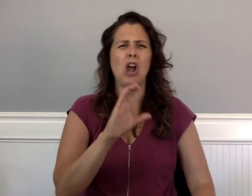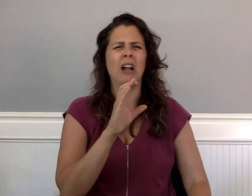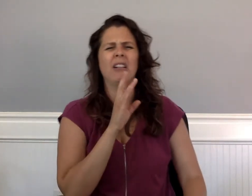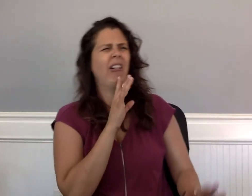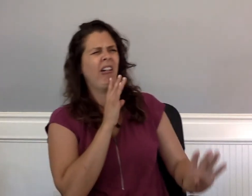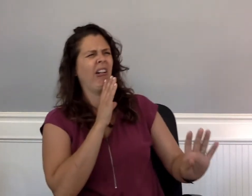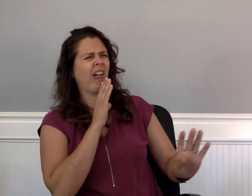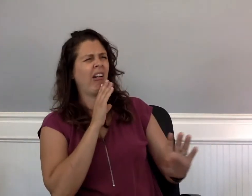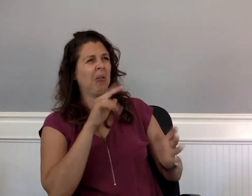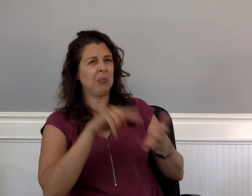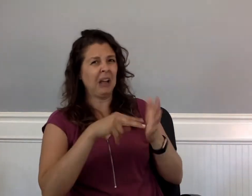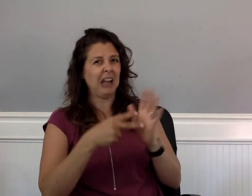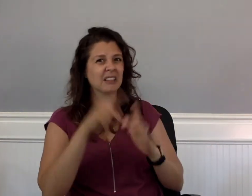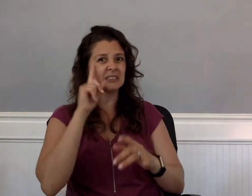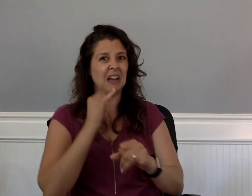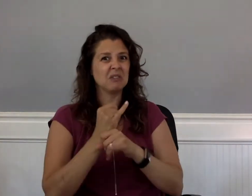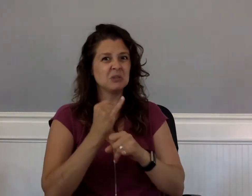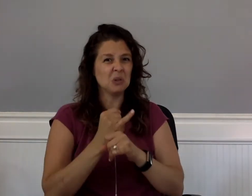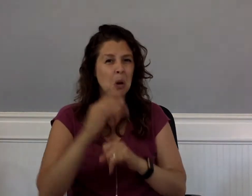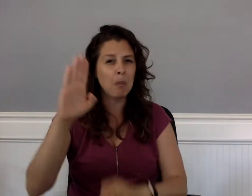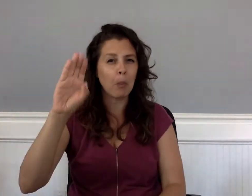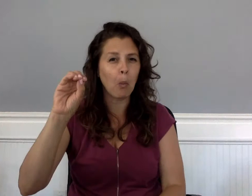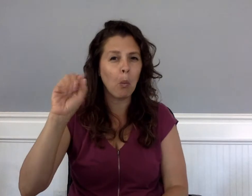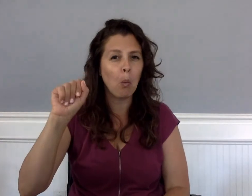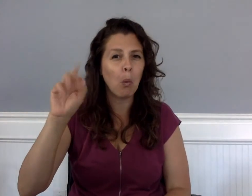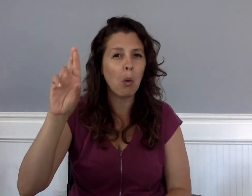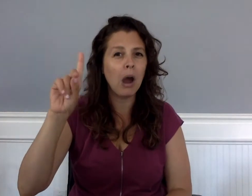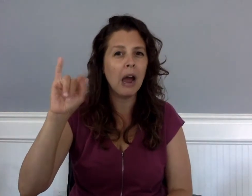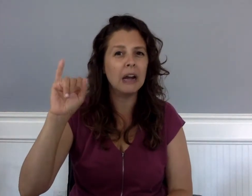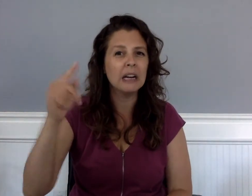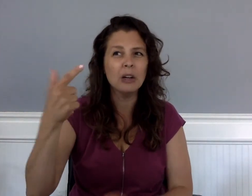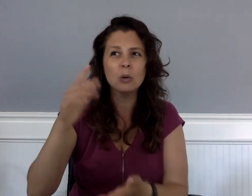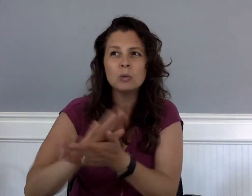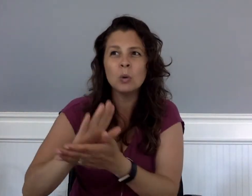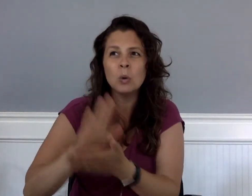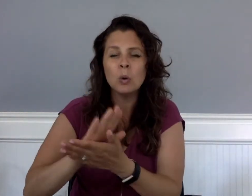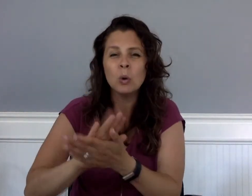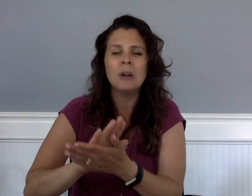“You mean it was a boarding school?”